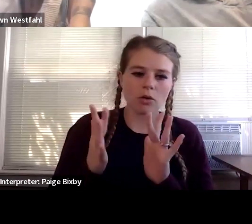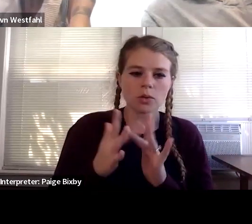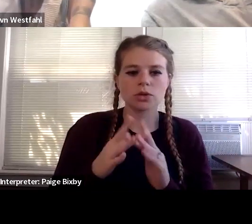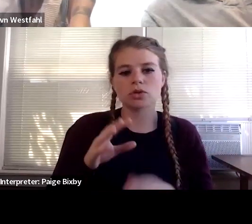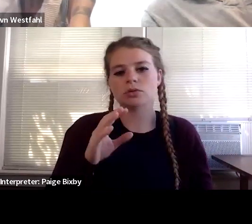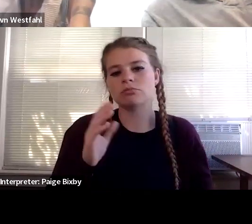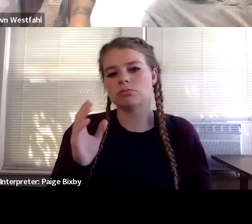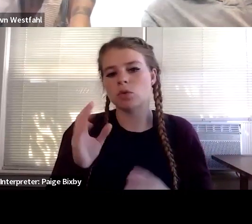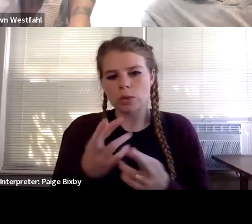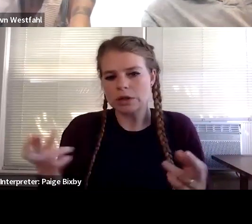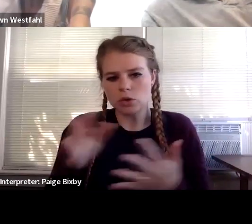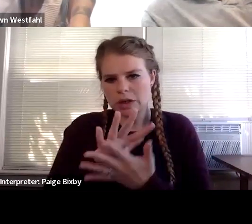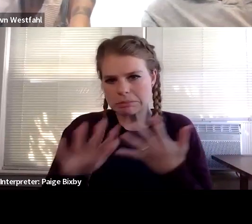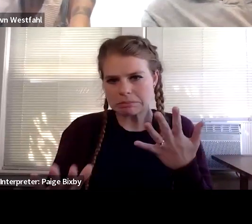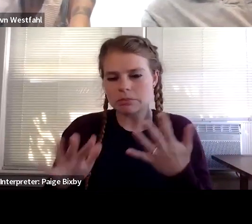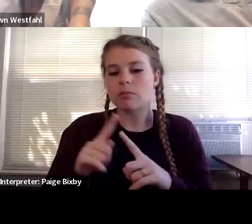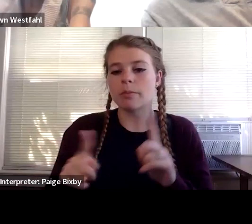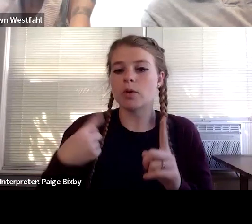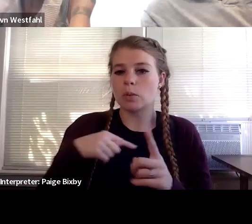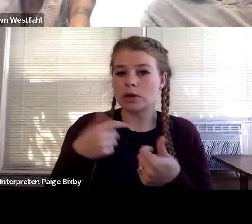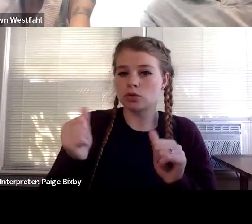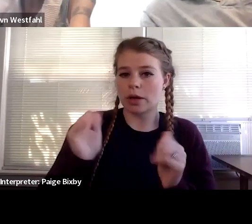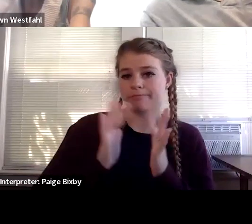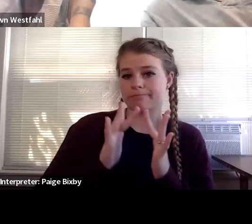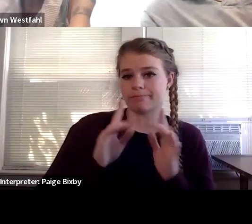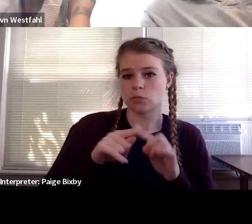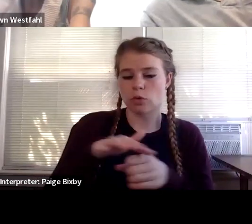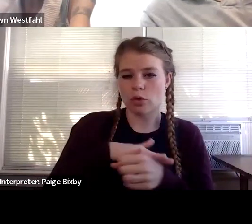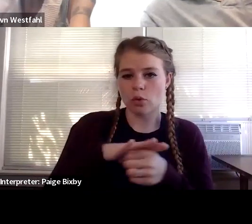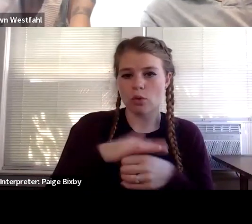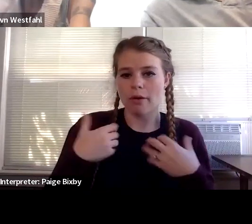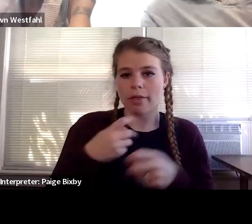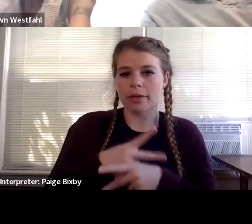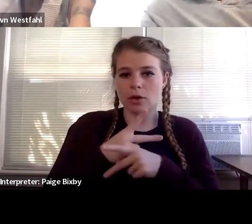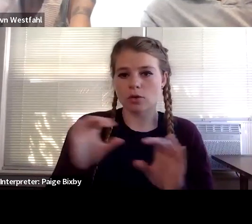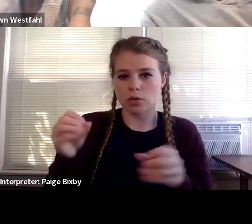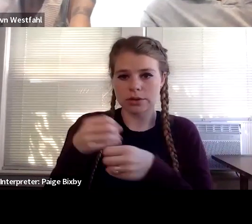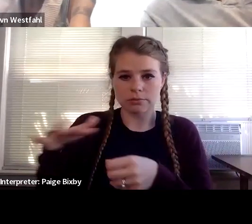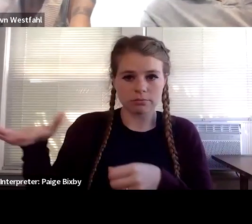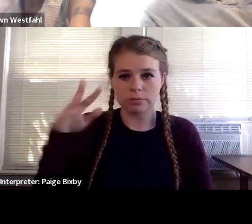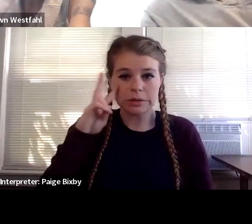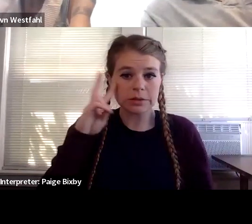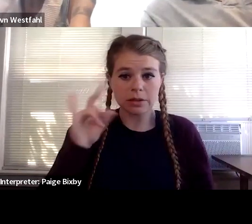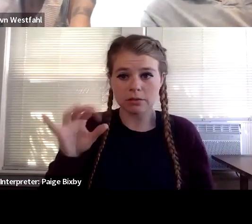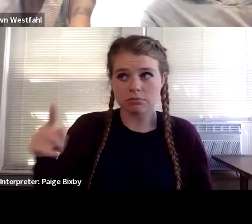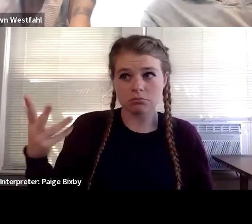but we actually have tried to actually reach out to local healthcare organizations and see if they're interested in having of their staff